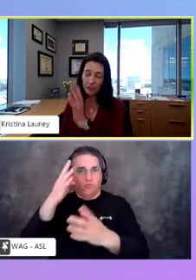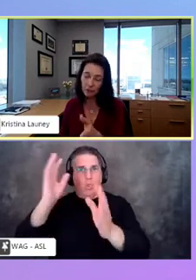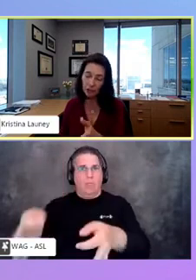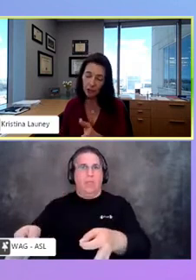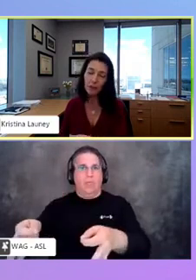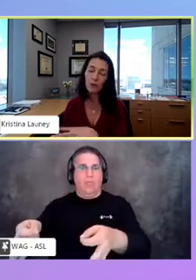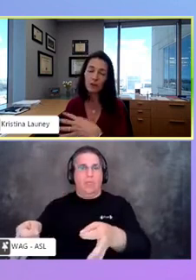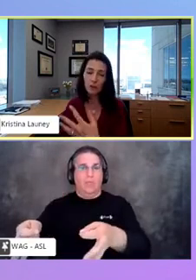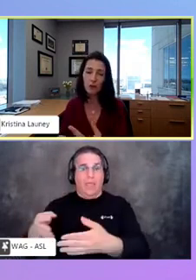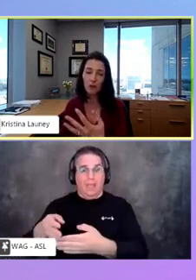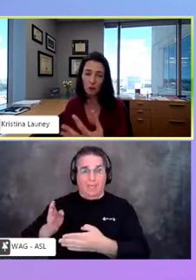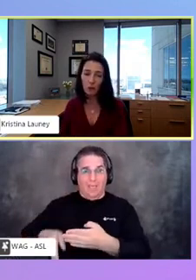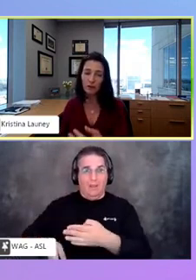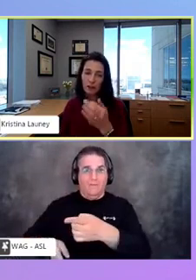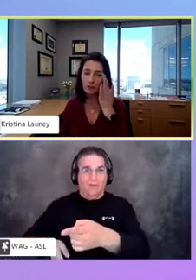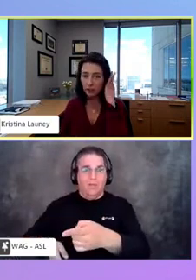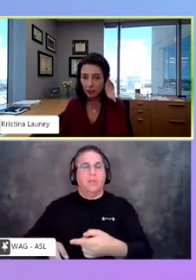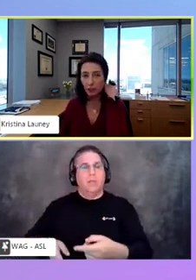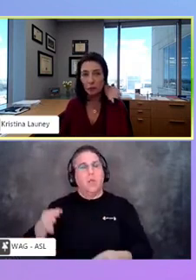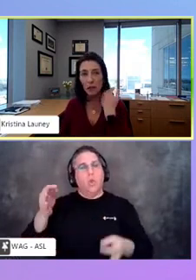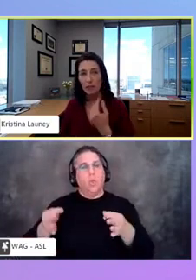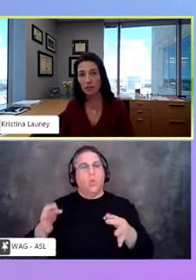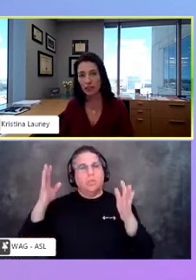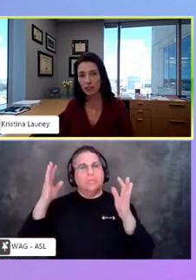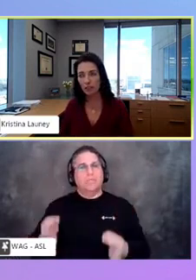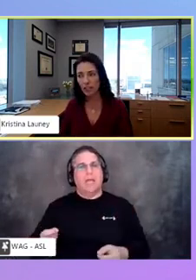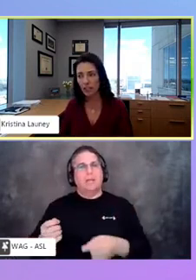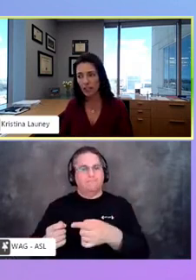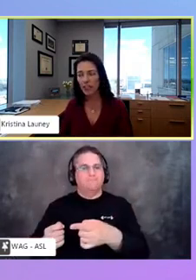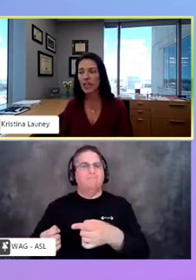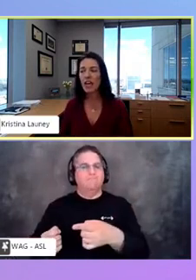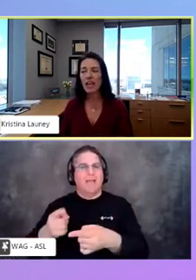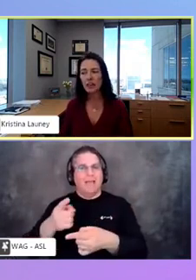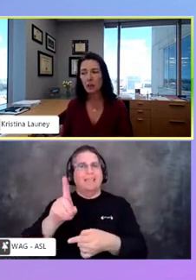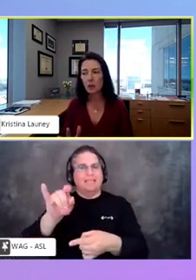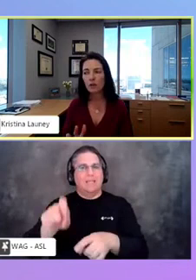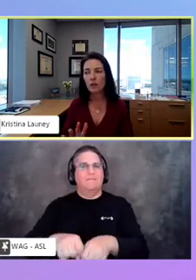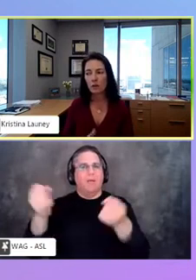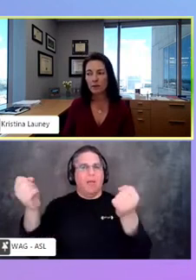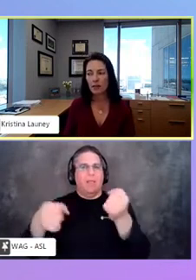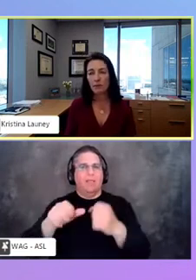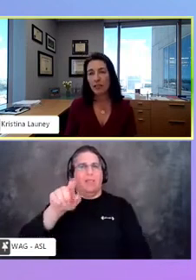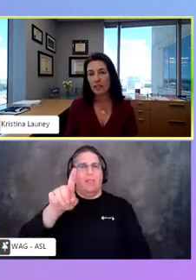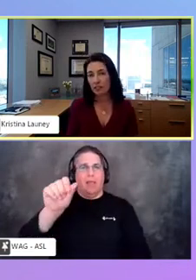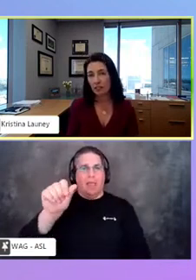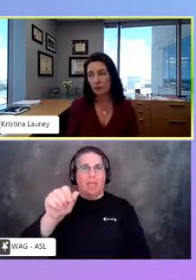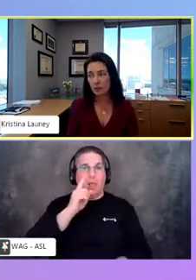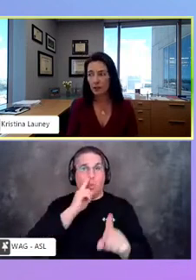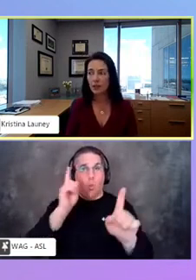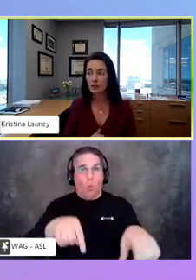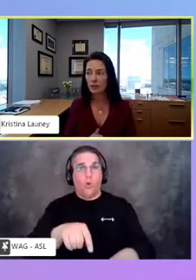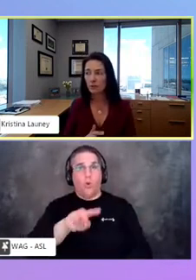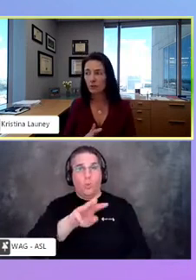is also a relevant 1 because it's one where we did get a substantive ruling at the conclusion of it where the